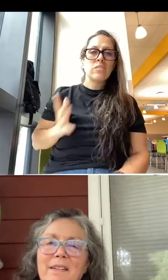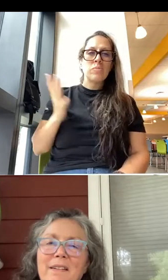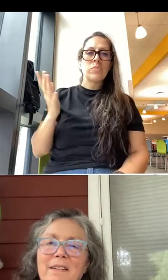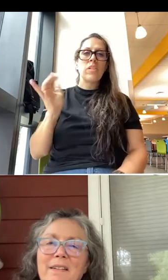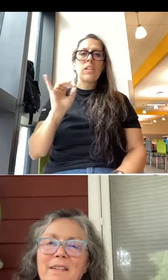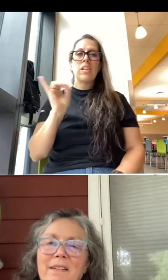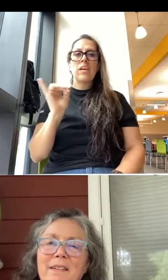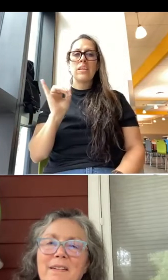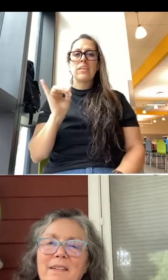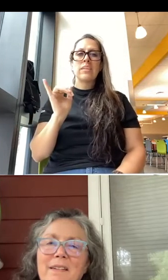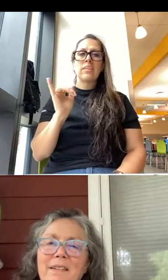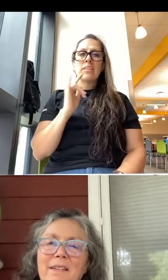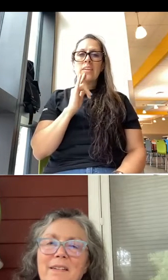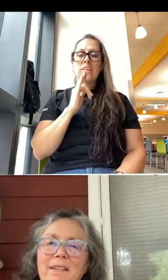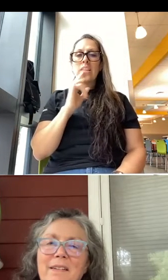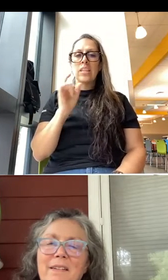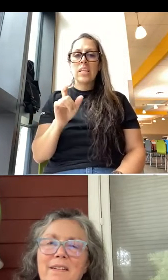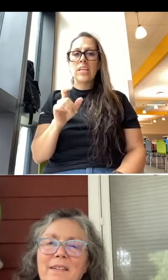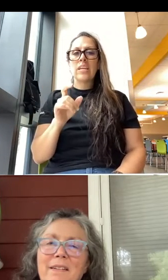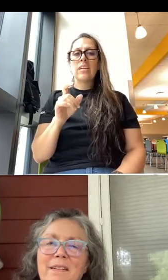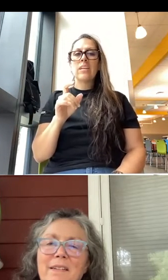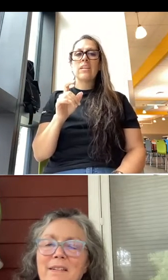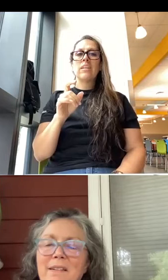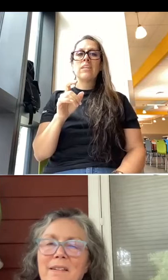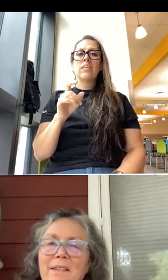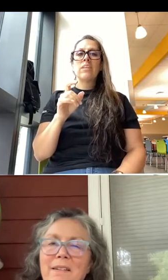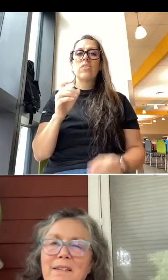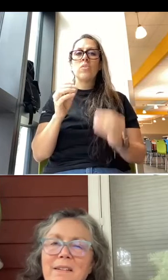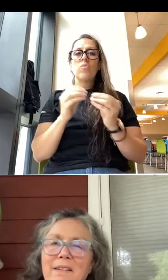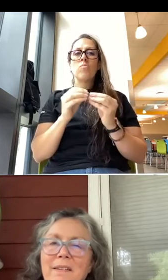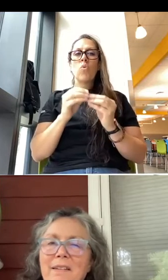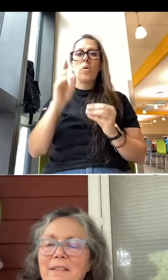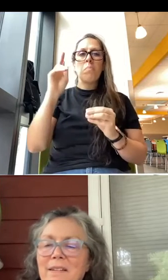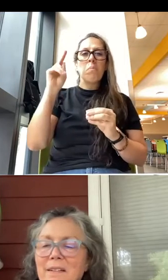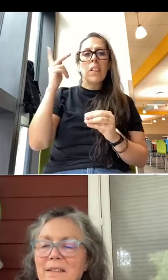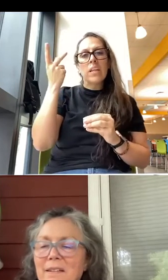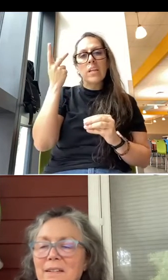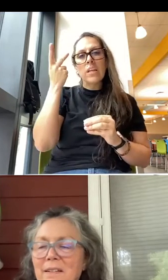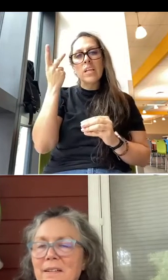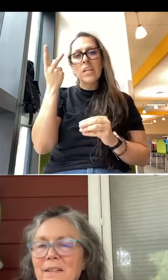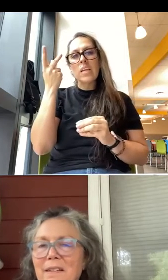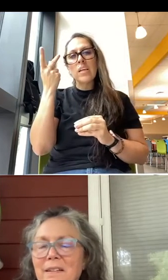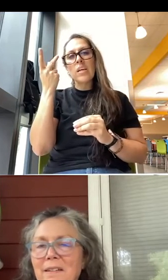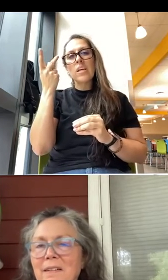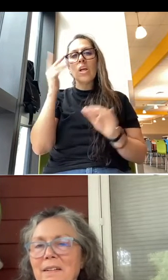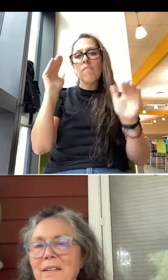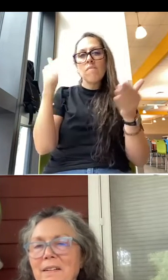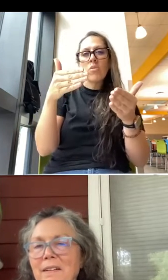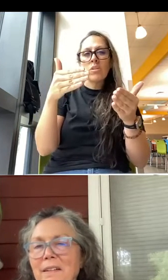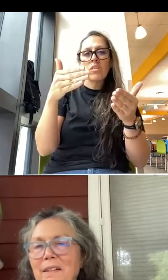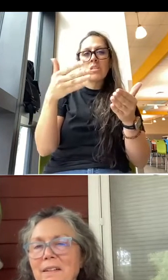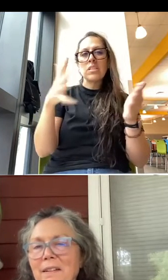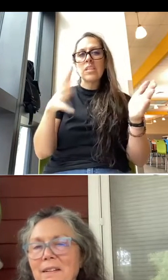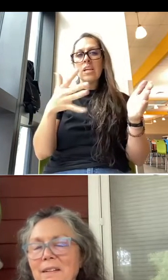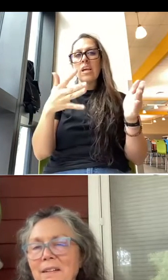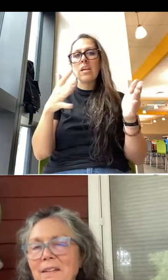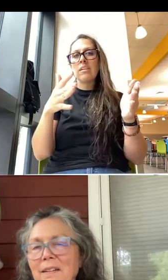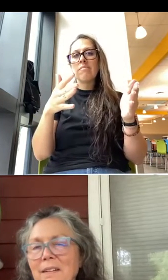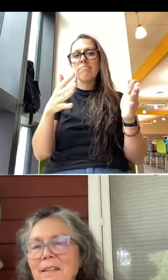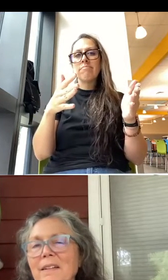the the more politically uh focused kind of strata of, like the Asian American movement,